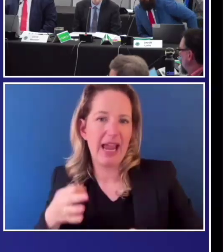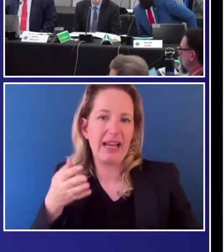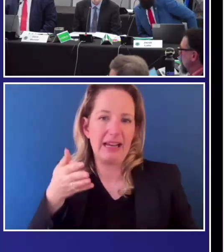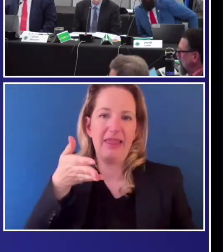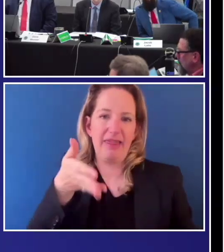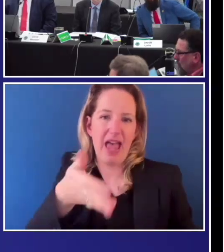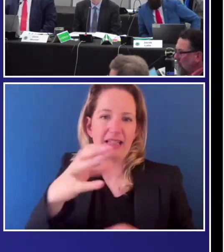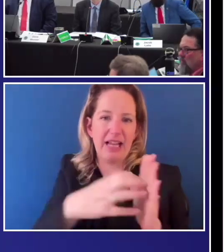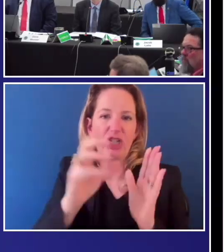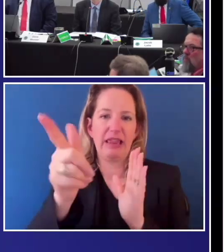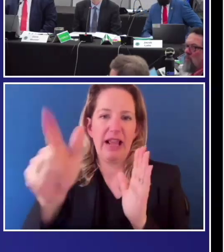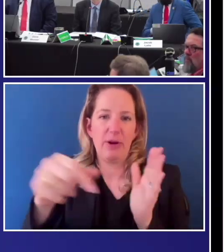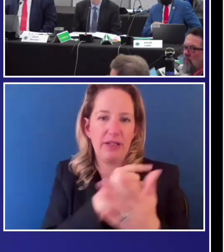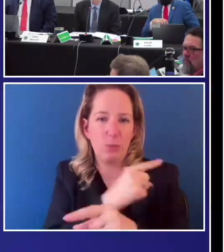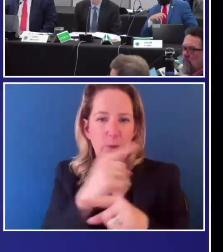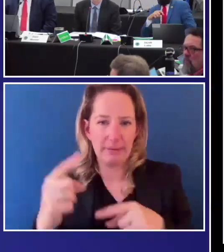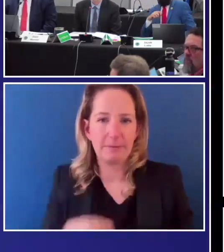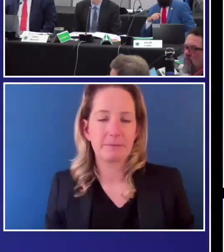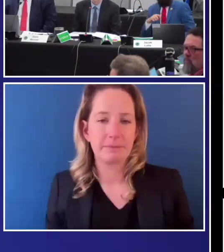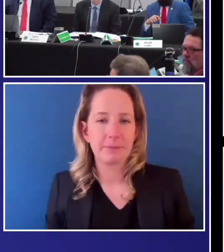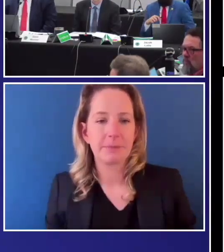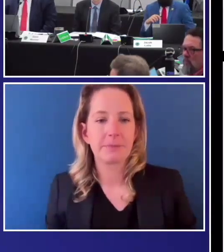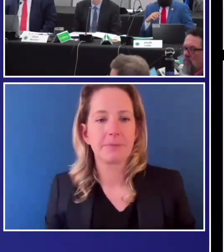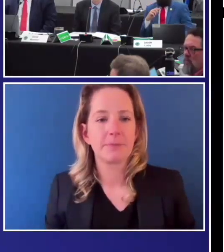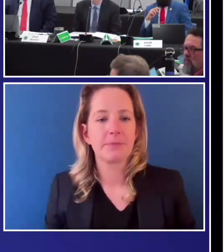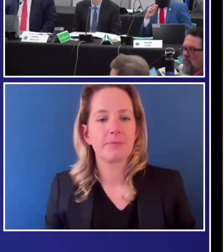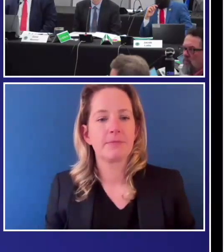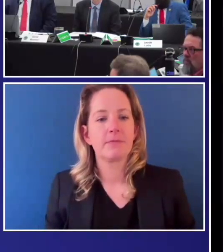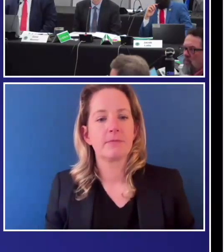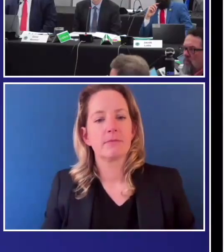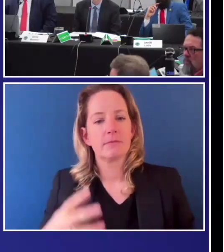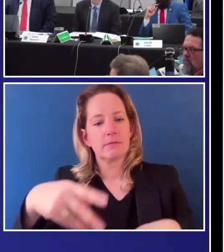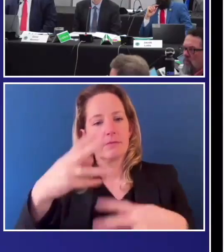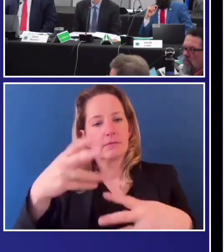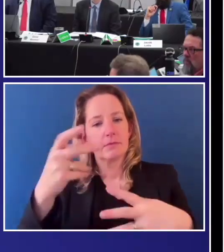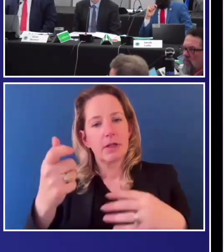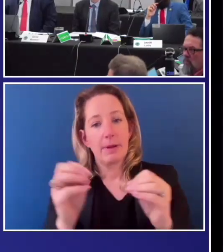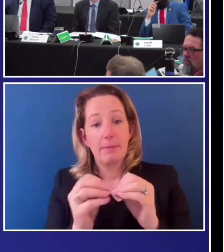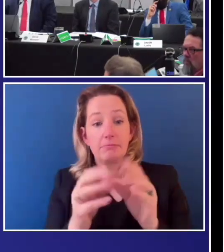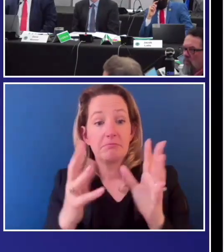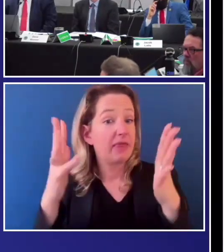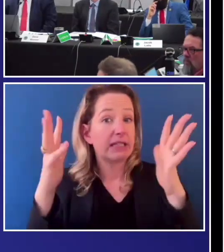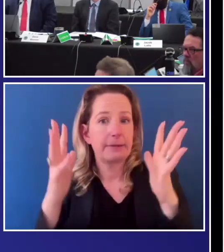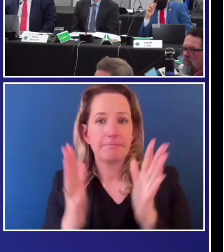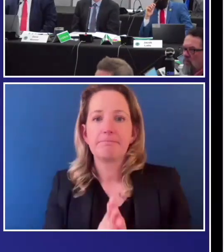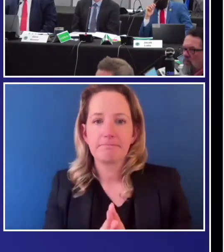this week. All right, we can scroll down a little bit further. And that's it. So that's it for that,